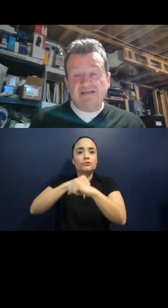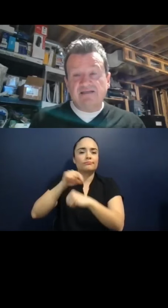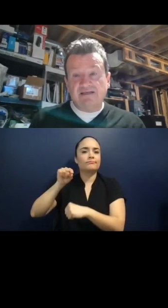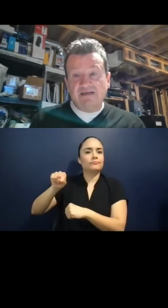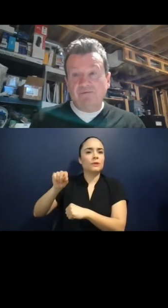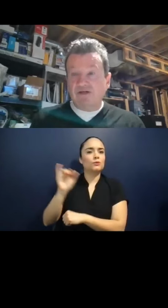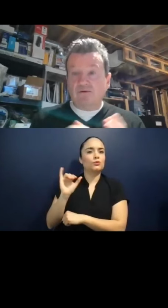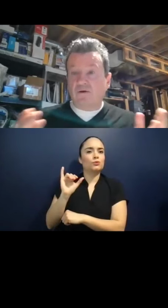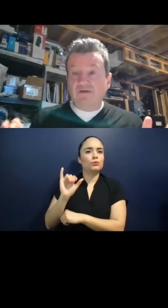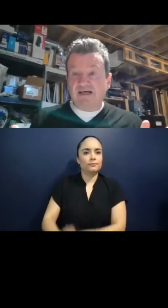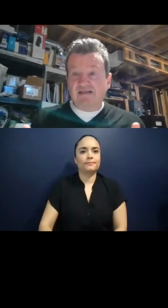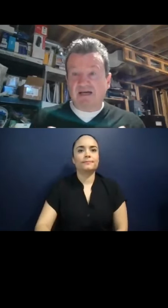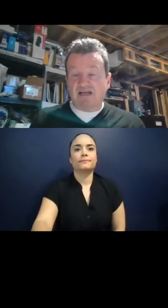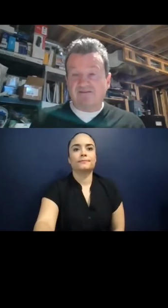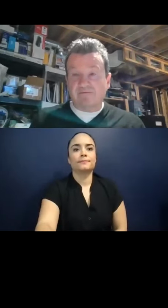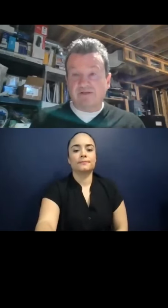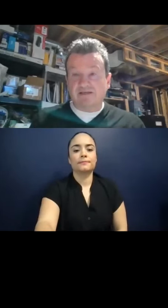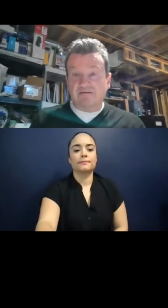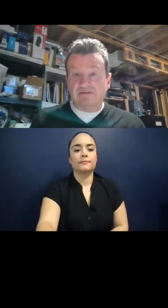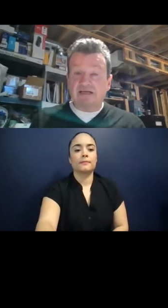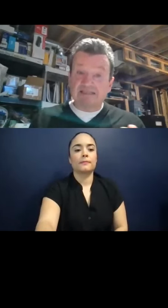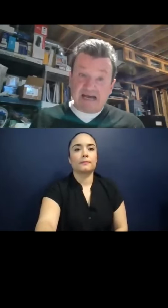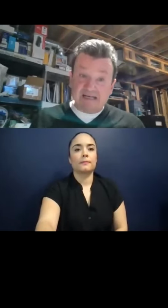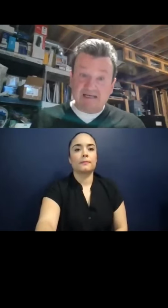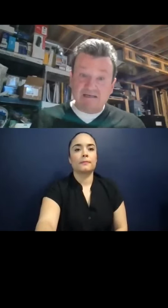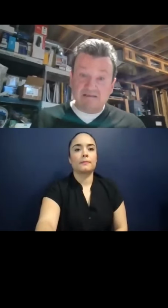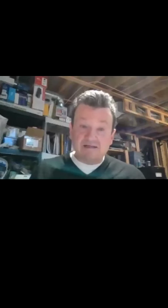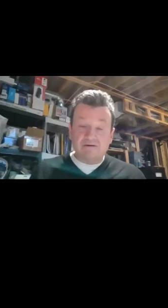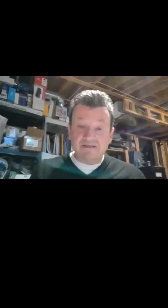the population